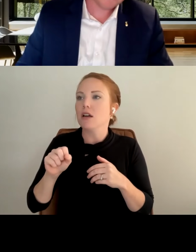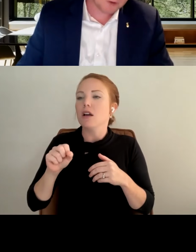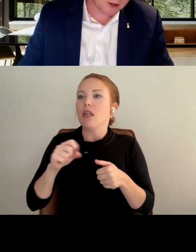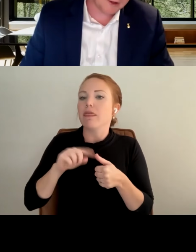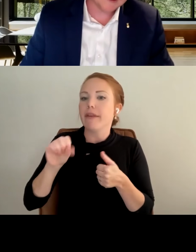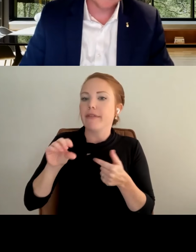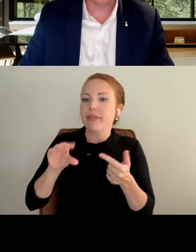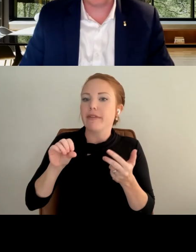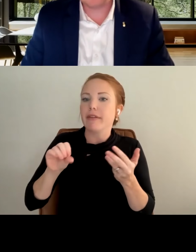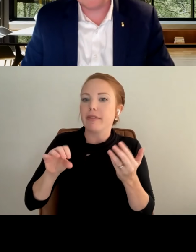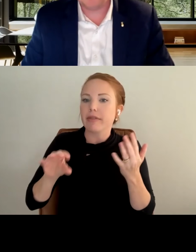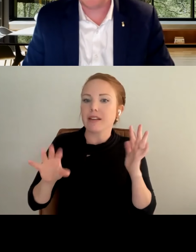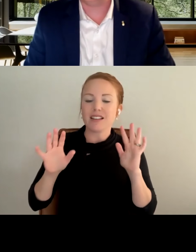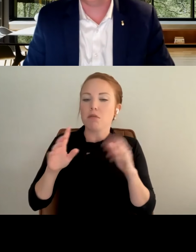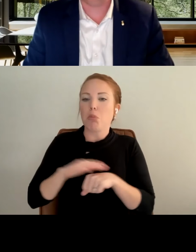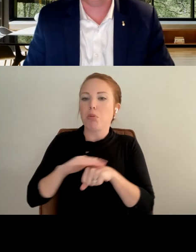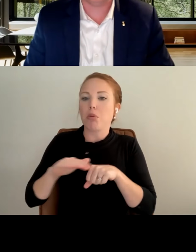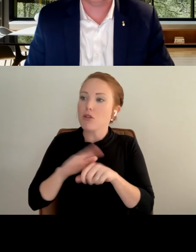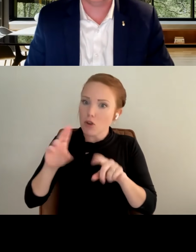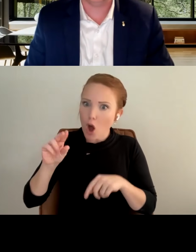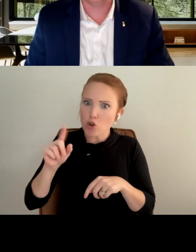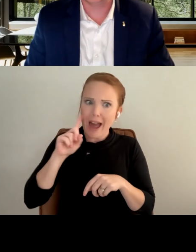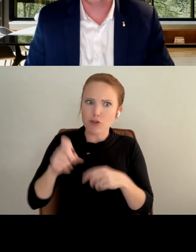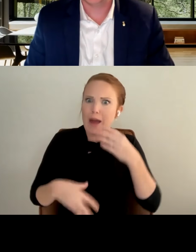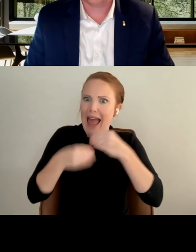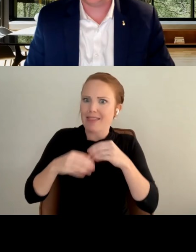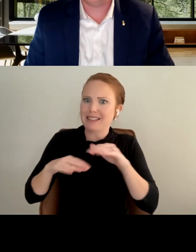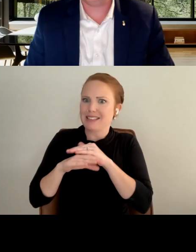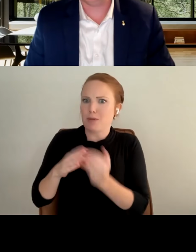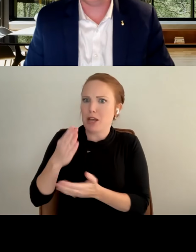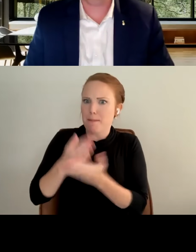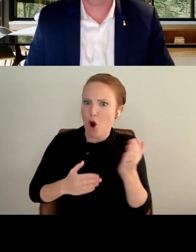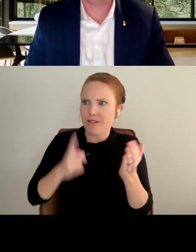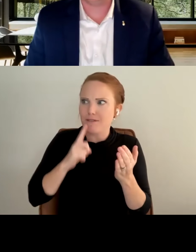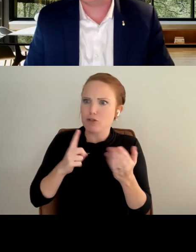small one, but an impact in that team's purchasing. And then, of course, Adrian Roselli is